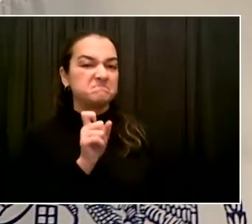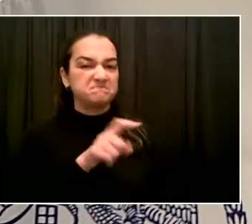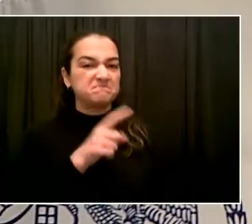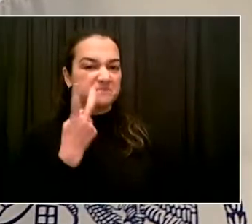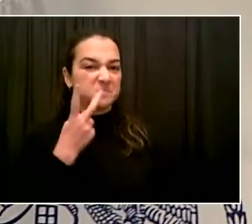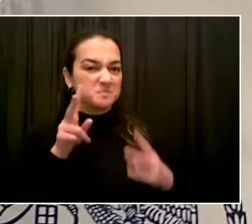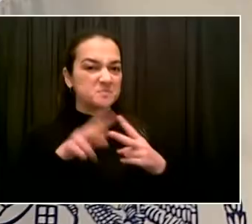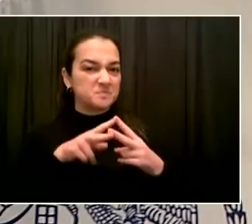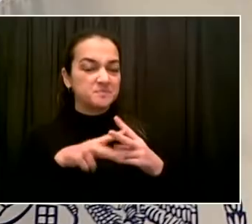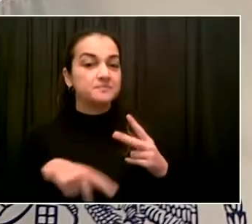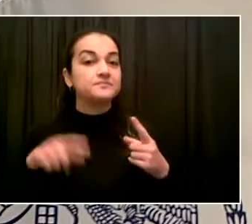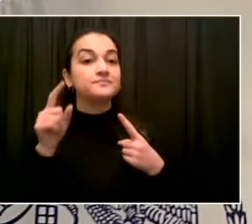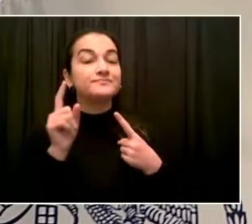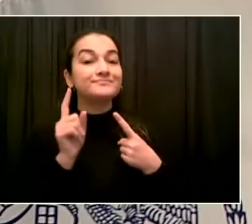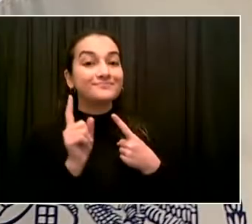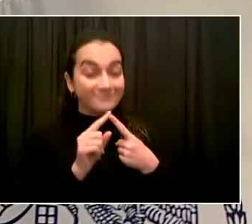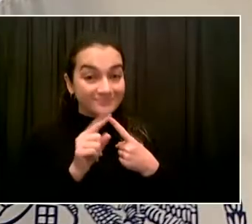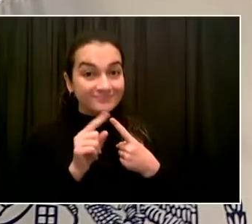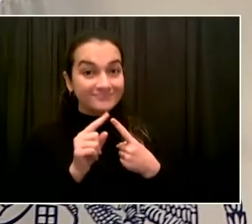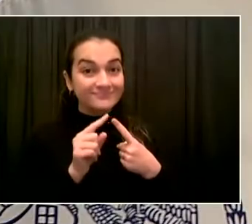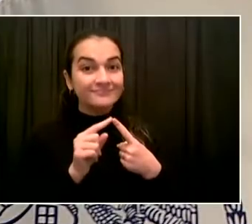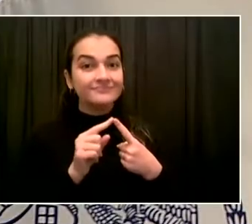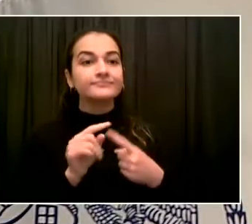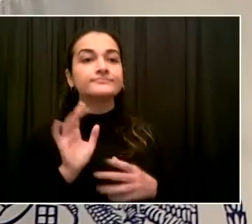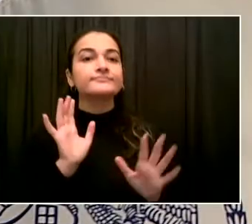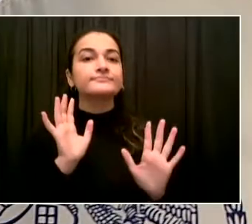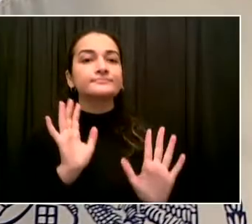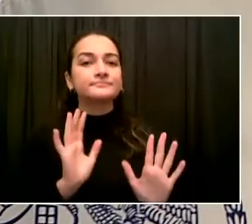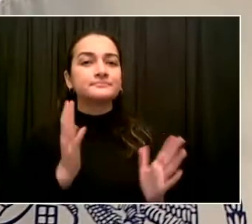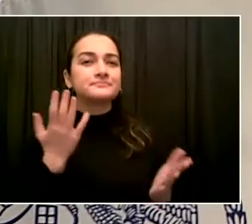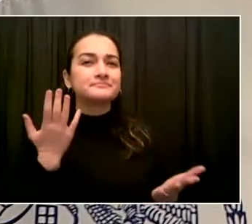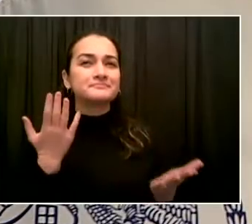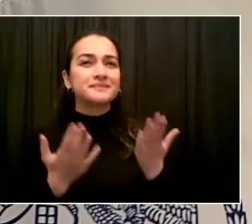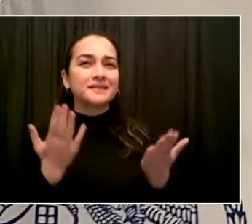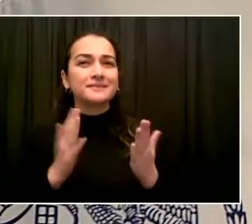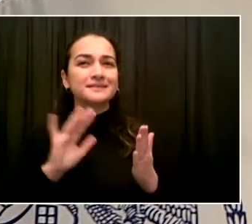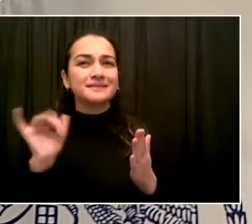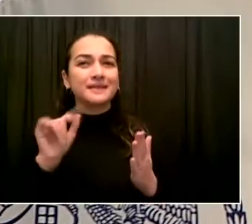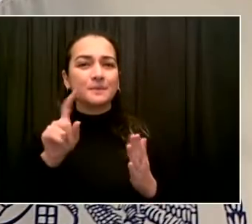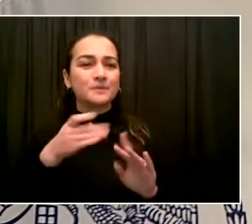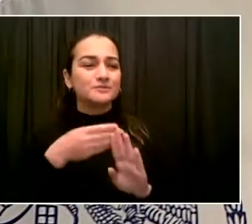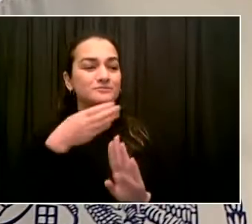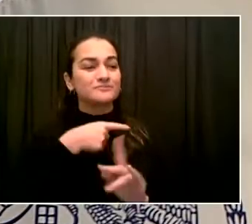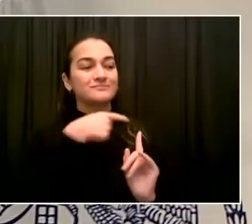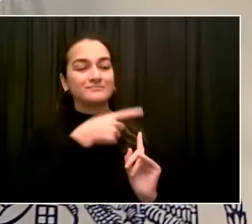MAN. Reporter: I THINK THIS IS A